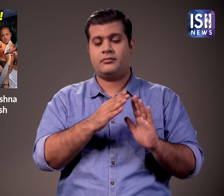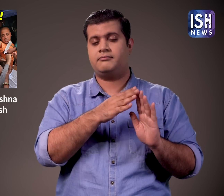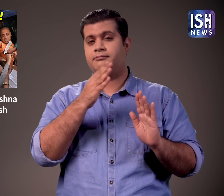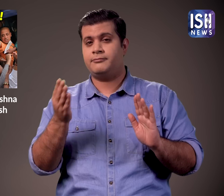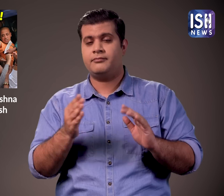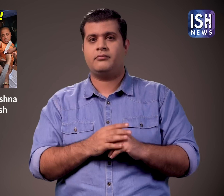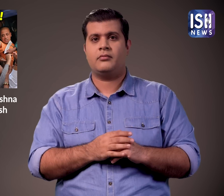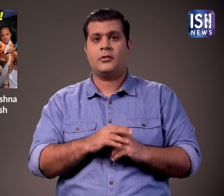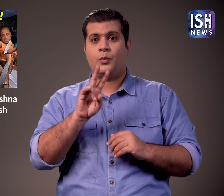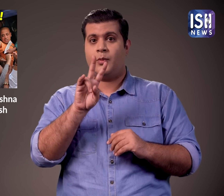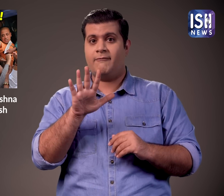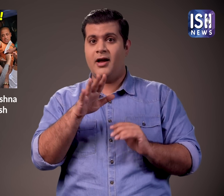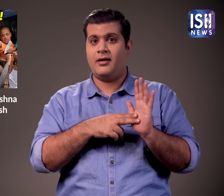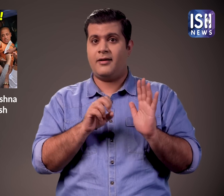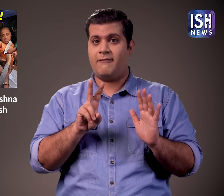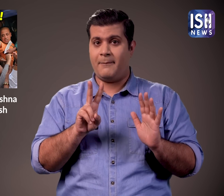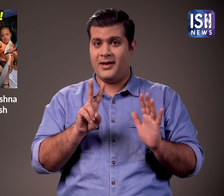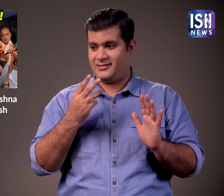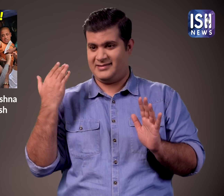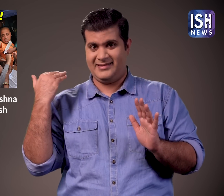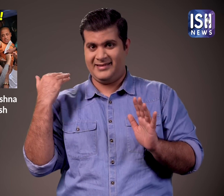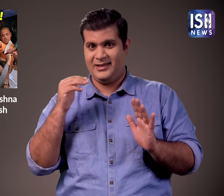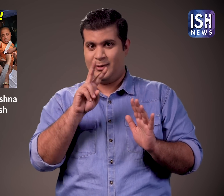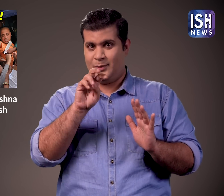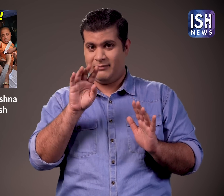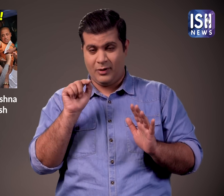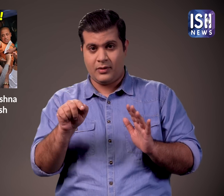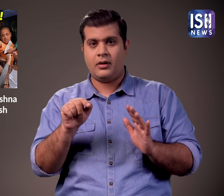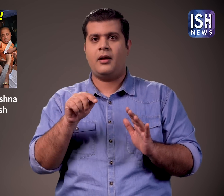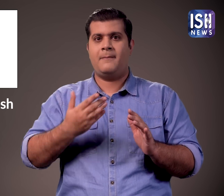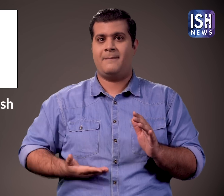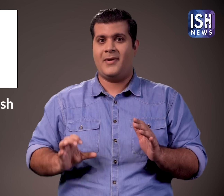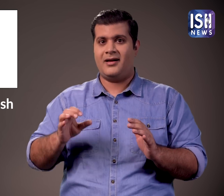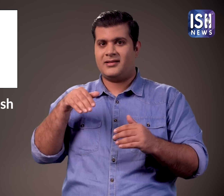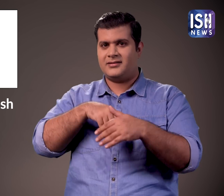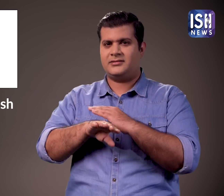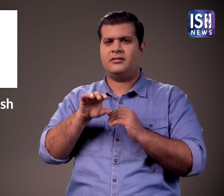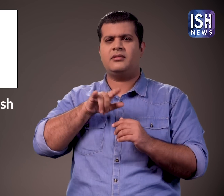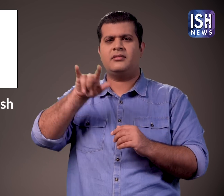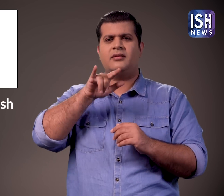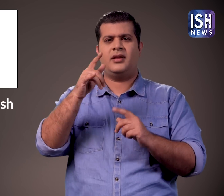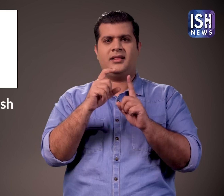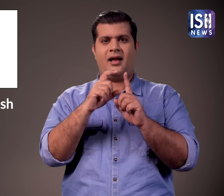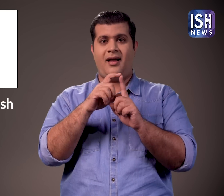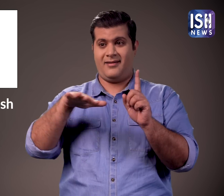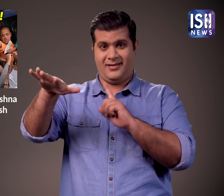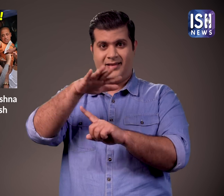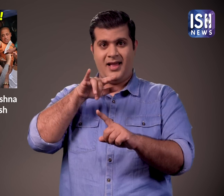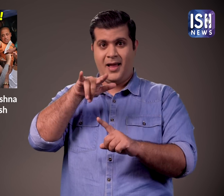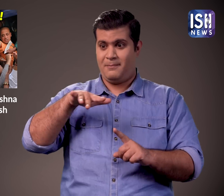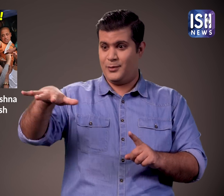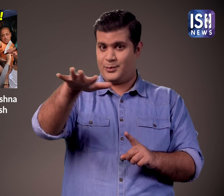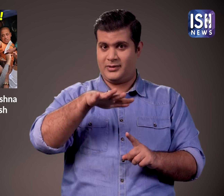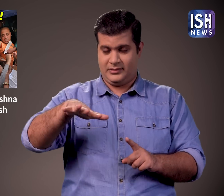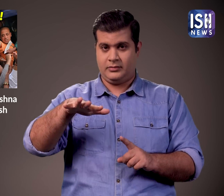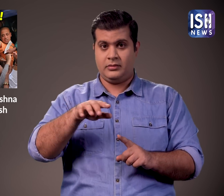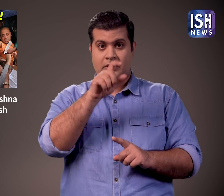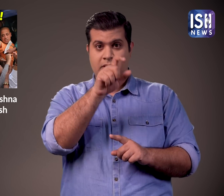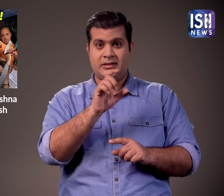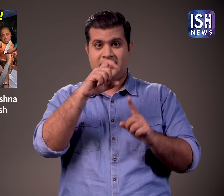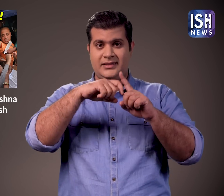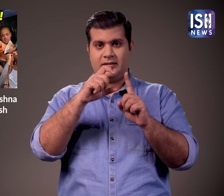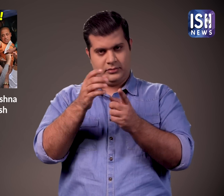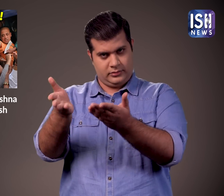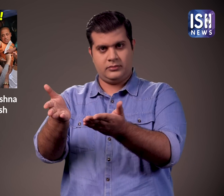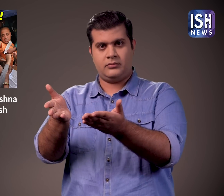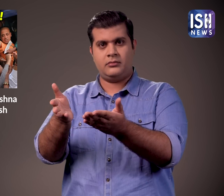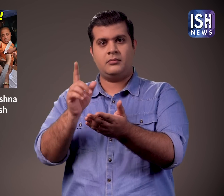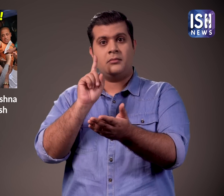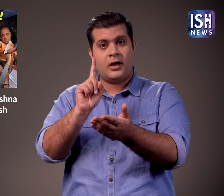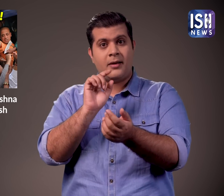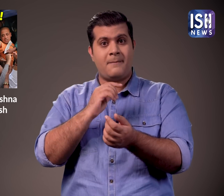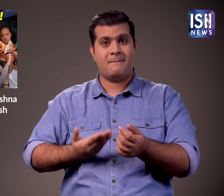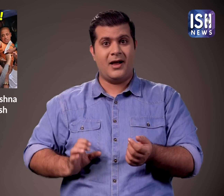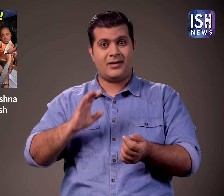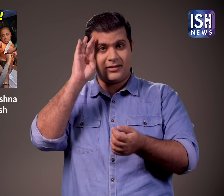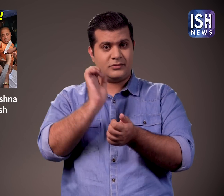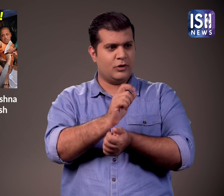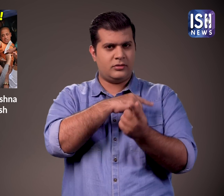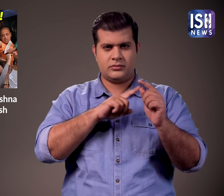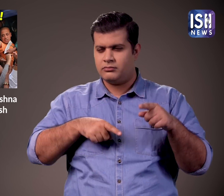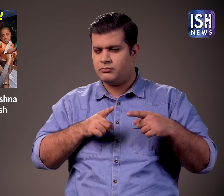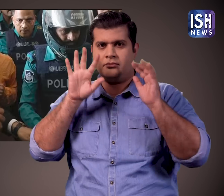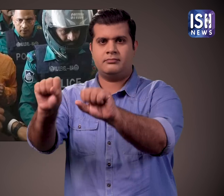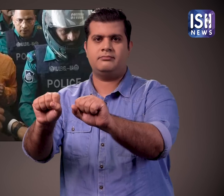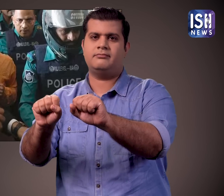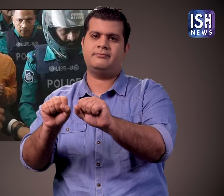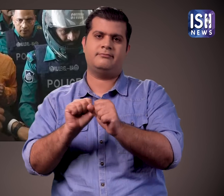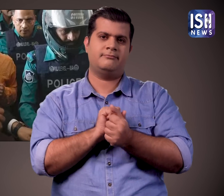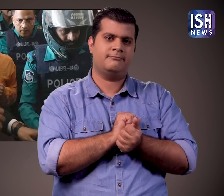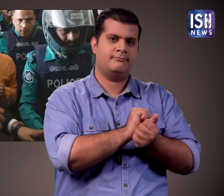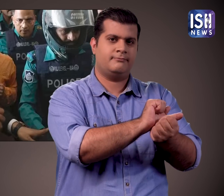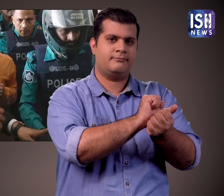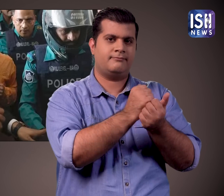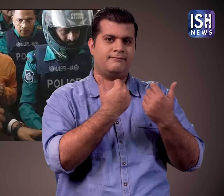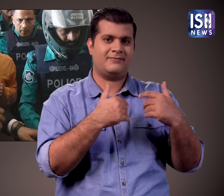On 25th November 2024, Das was at Dhaka’s main airport when the police arrested him.